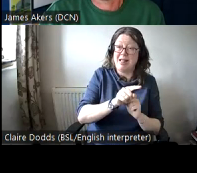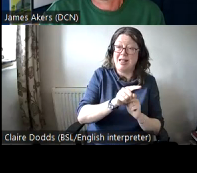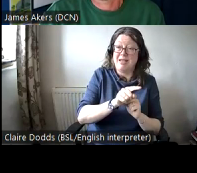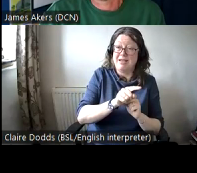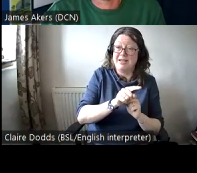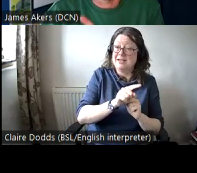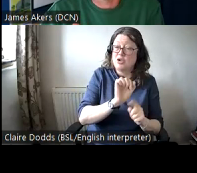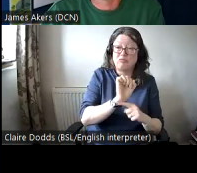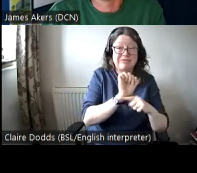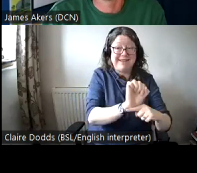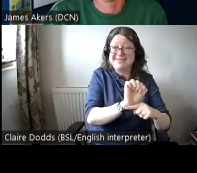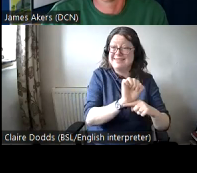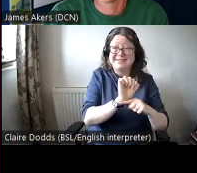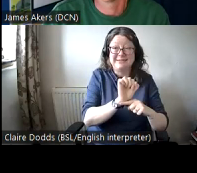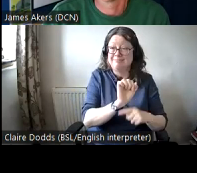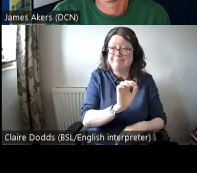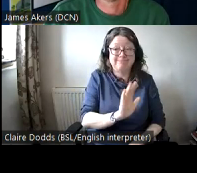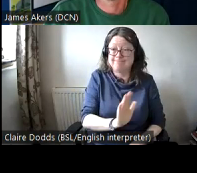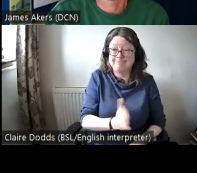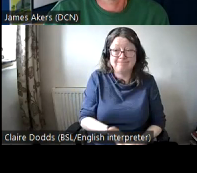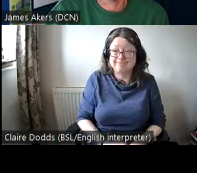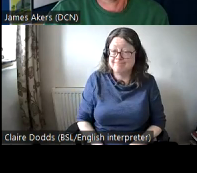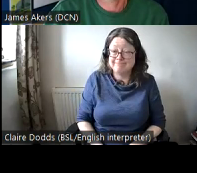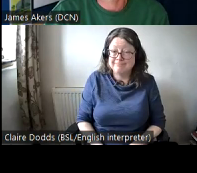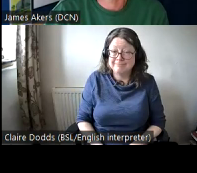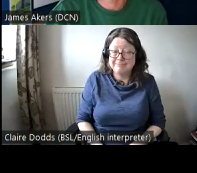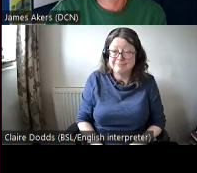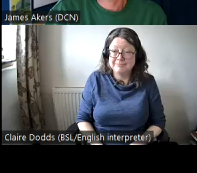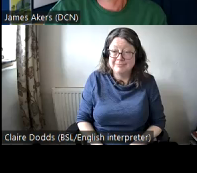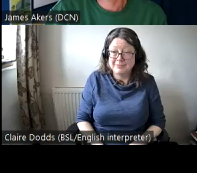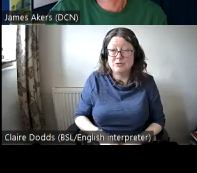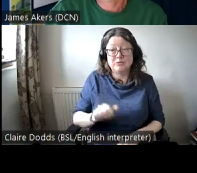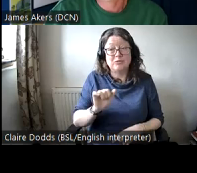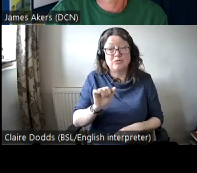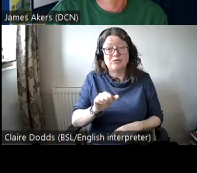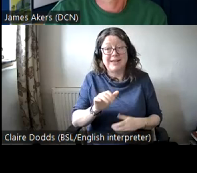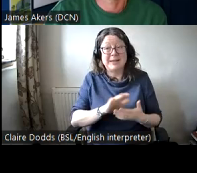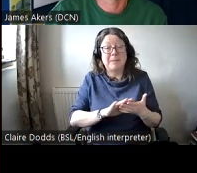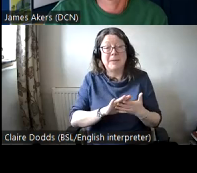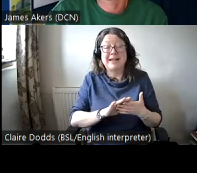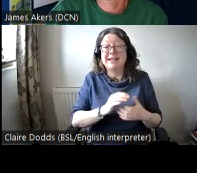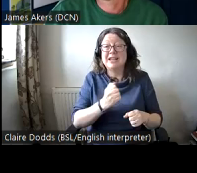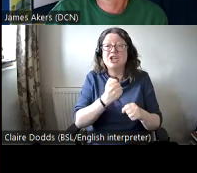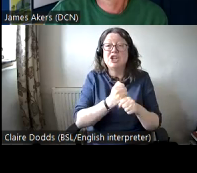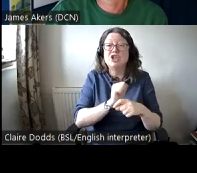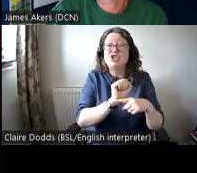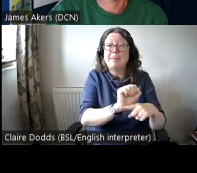Exactly. Other people are noting this. What happens if you lose access to your Gmail account?